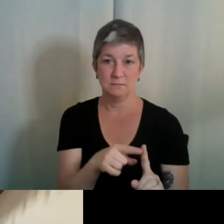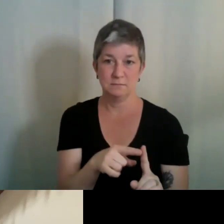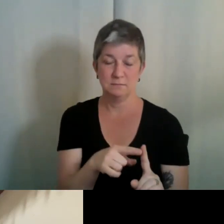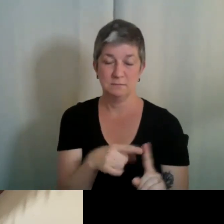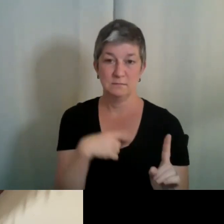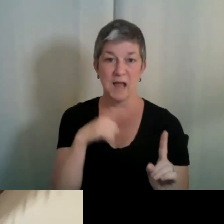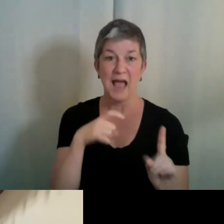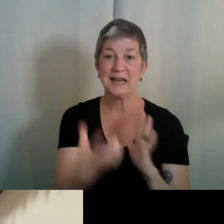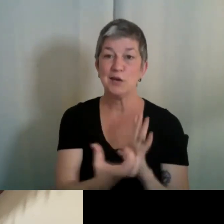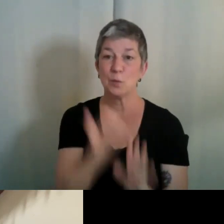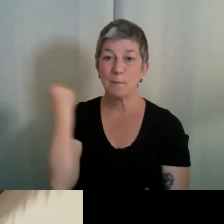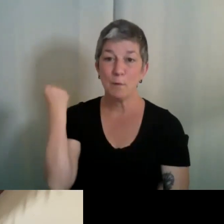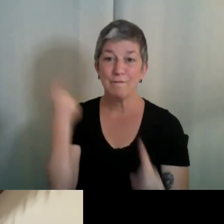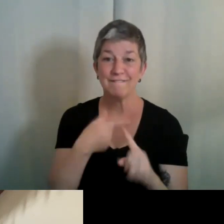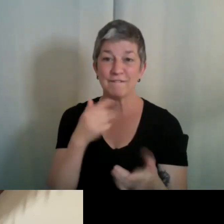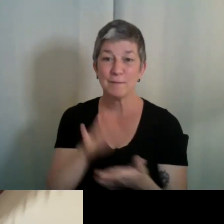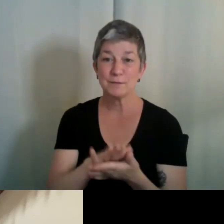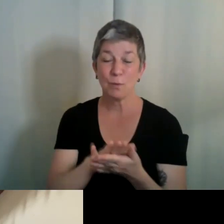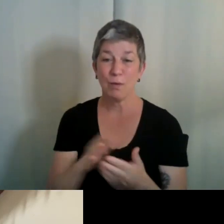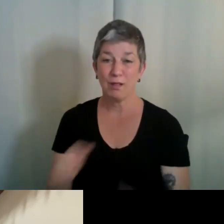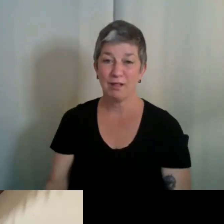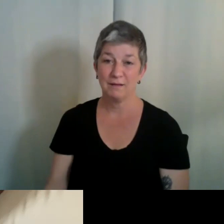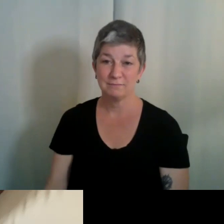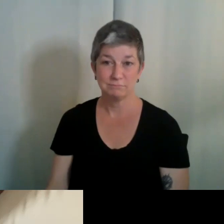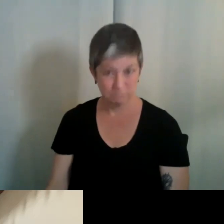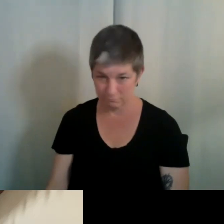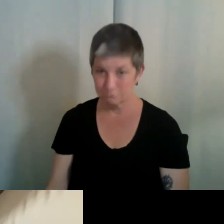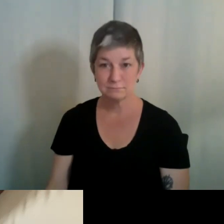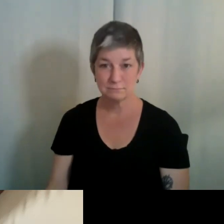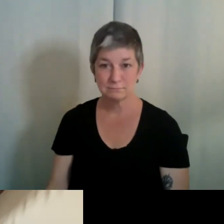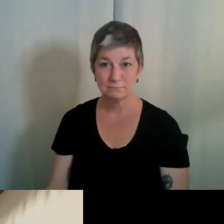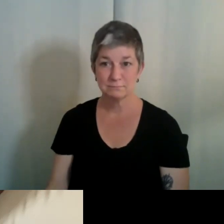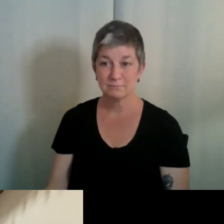remove him from school. They obviously did not know that I